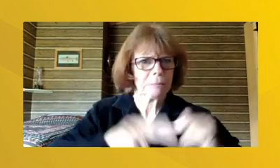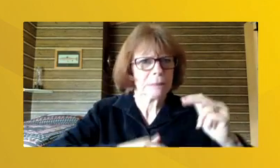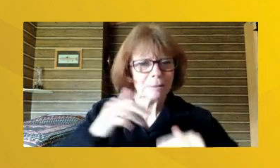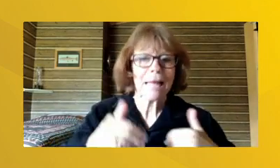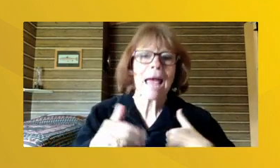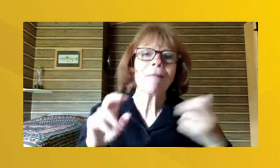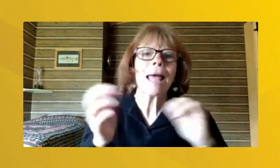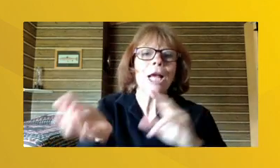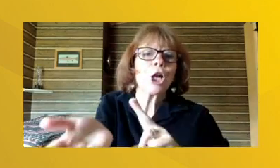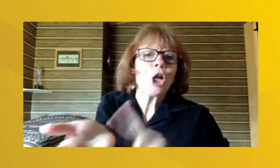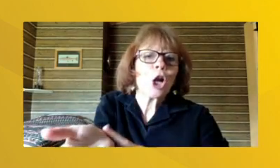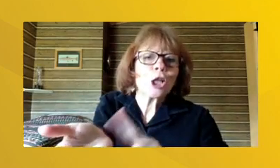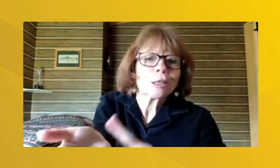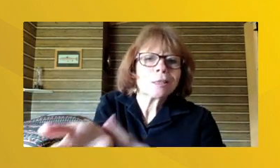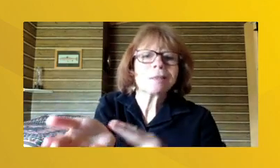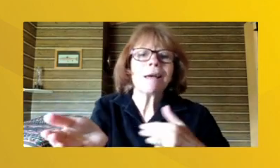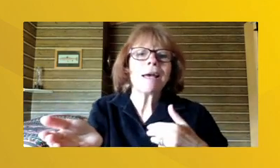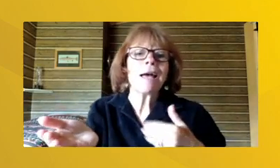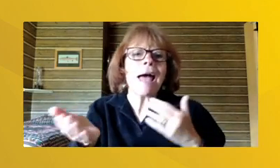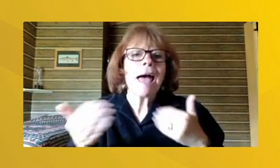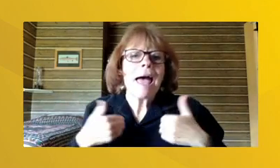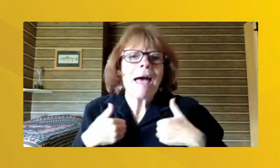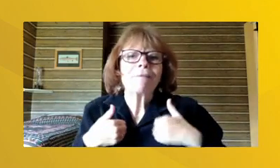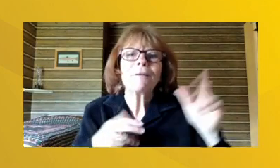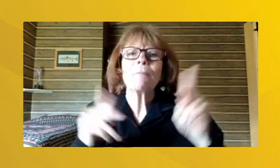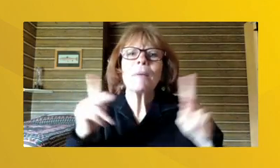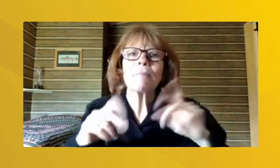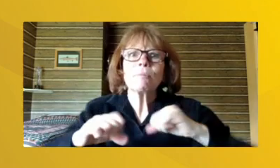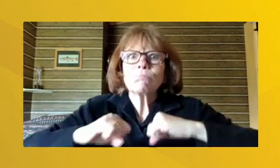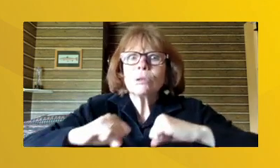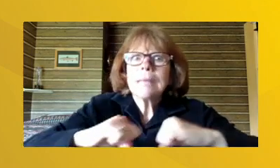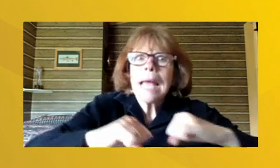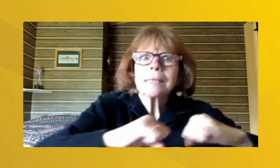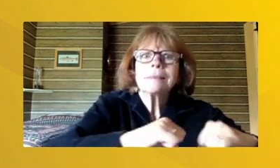they have people to help protect them and take care of them.